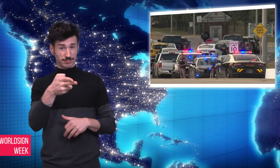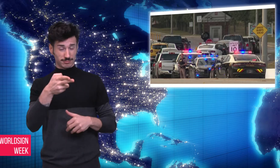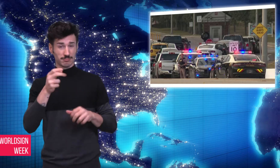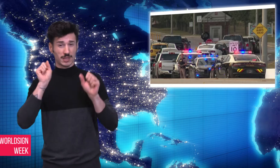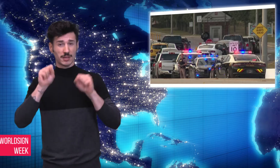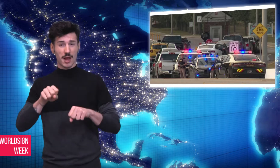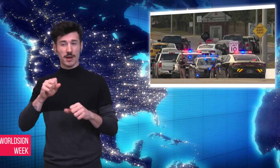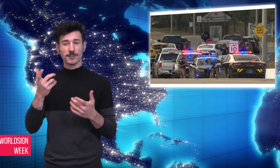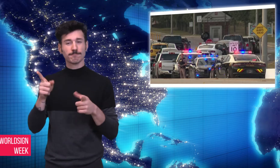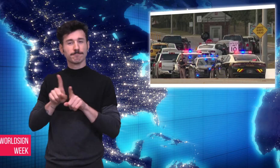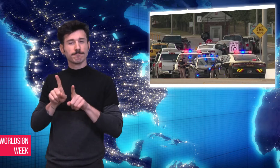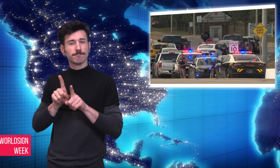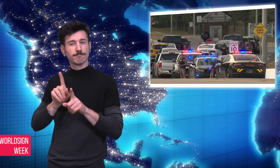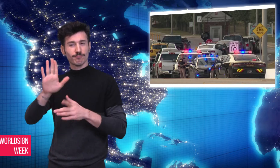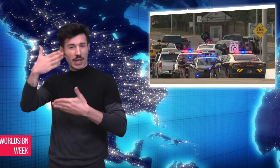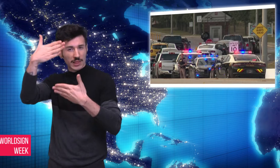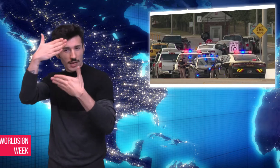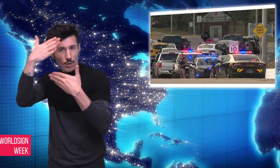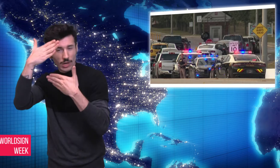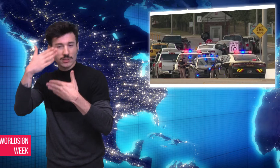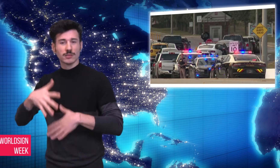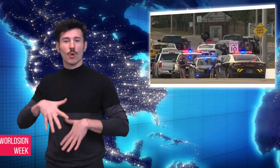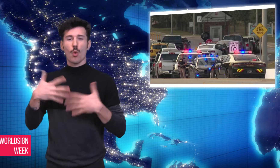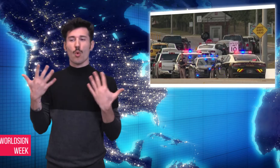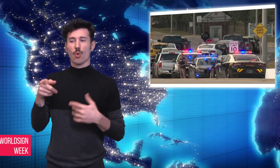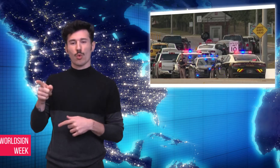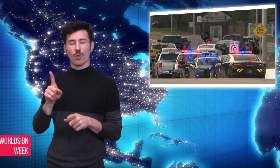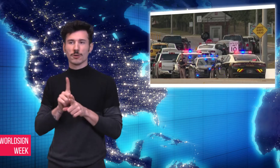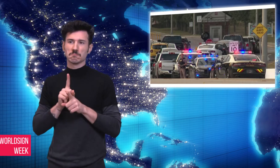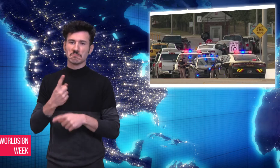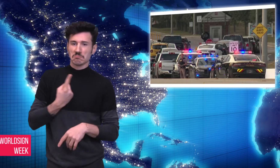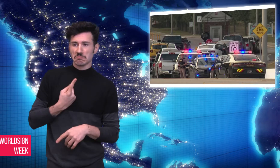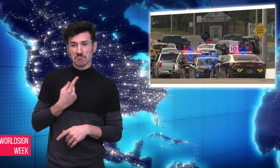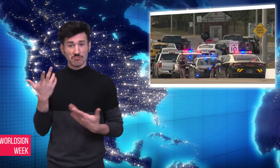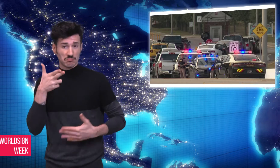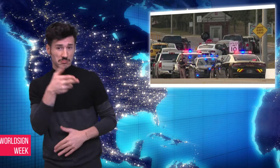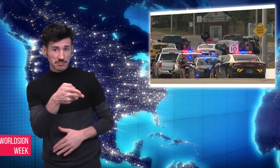shooting could be considered as an act of